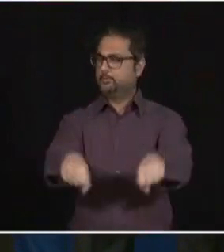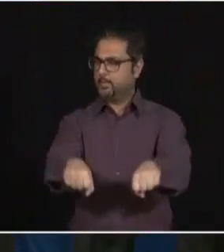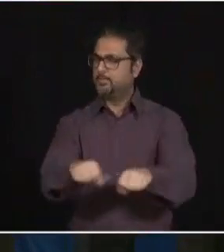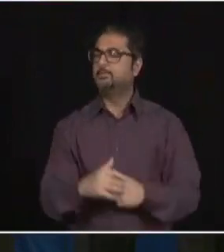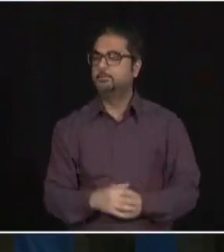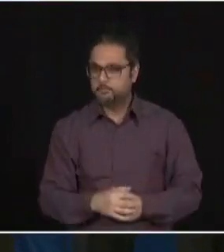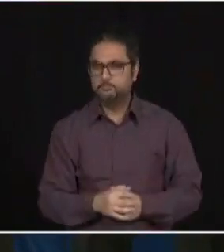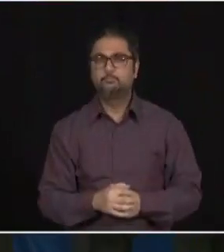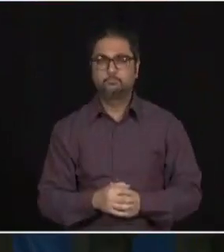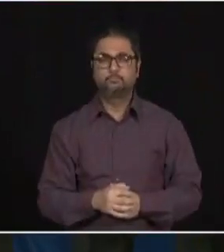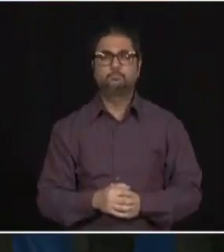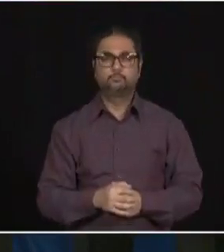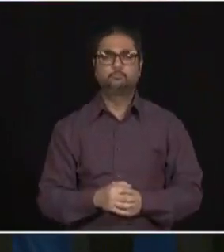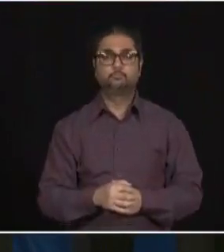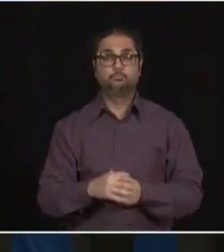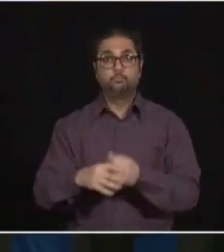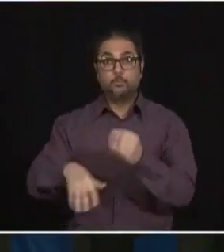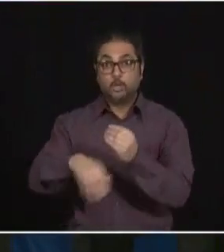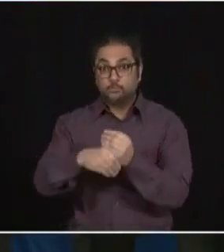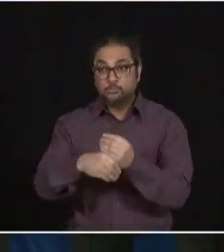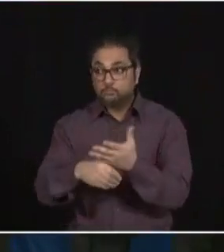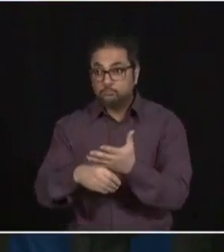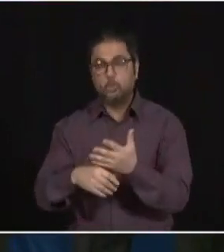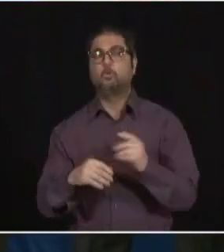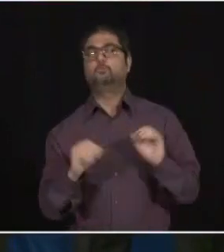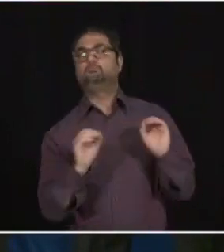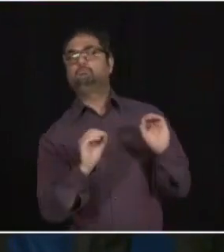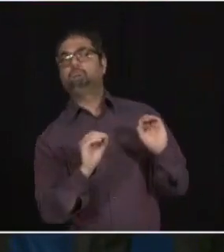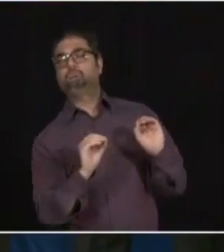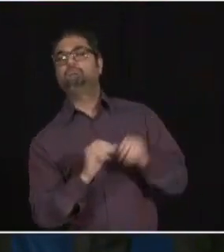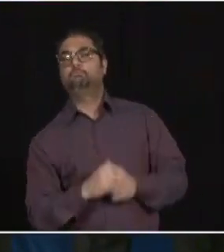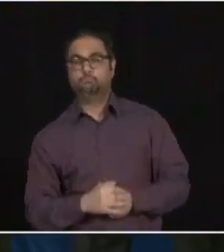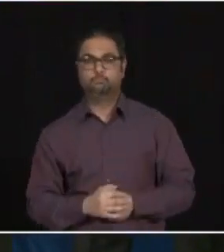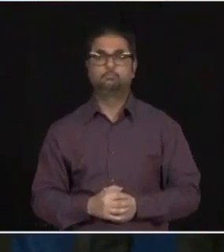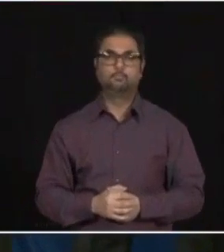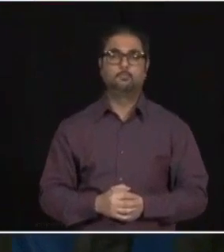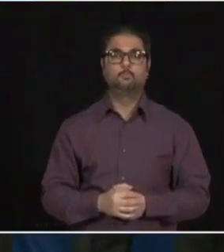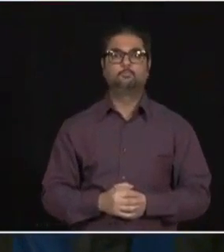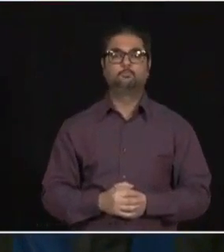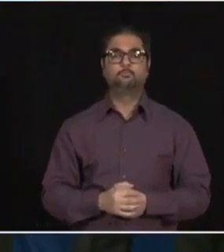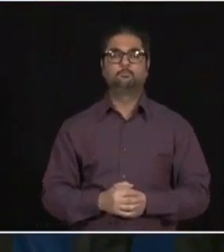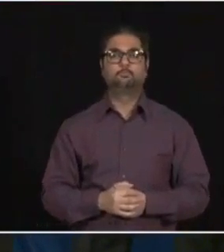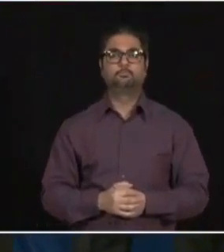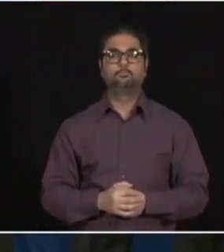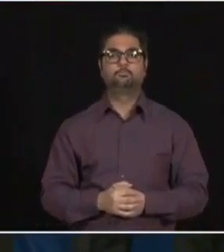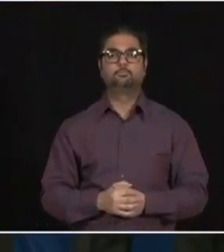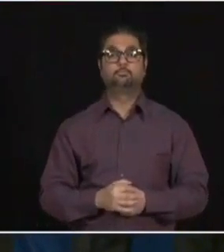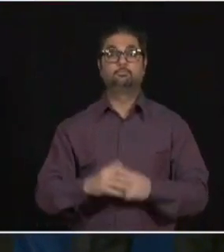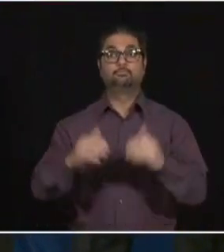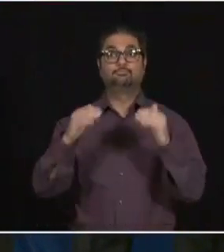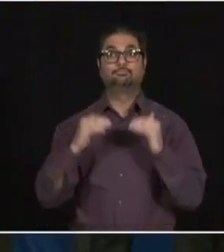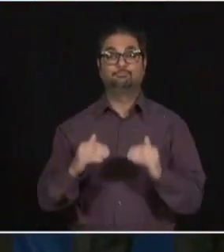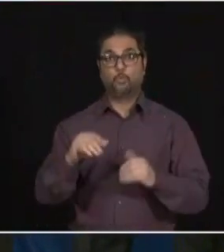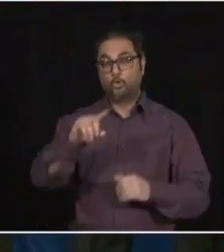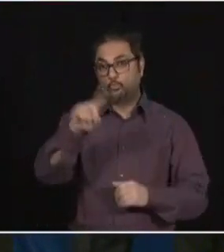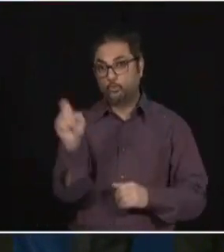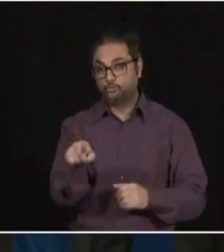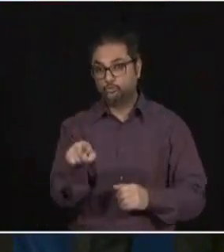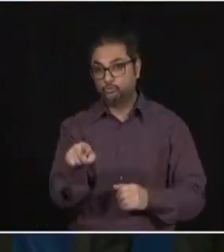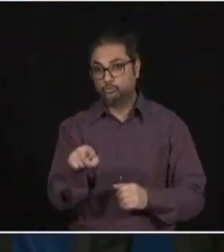No follow-up. Thank you. Next question comes from Morgan Campbell from Global News.